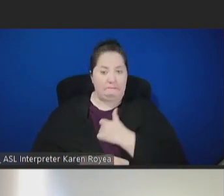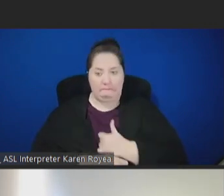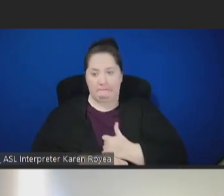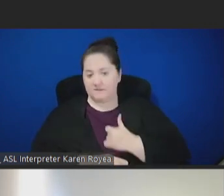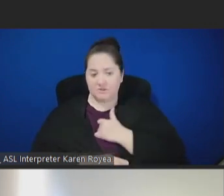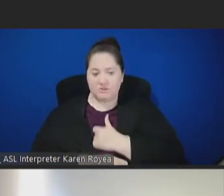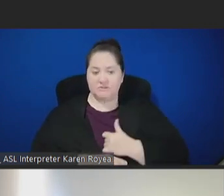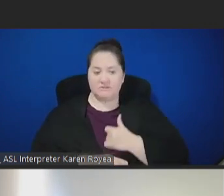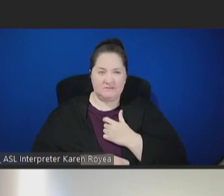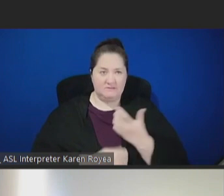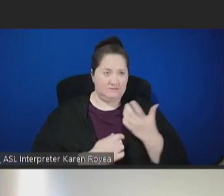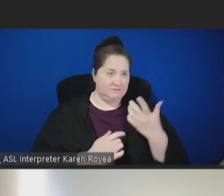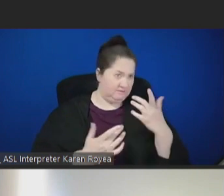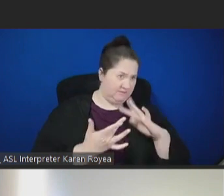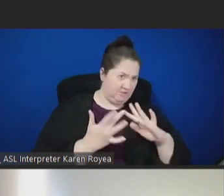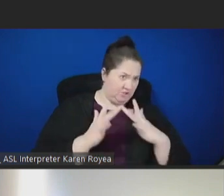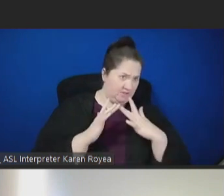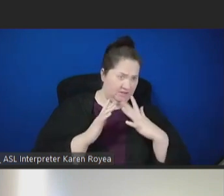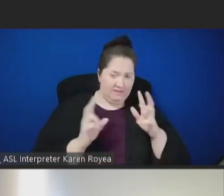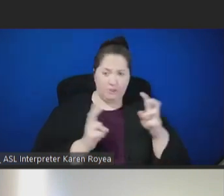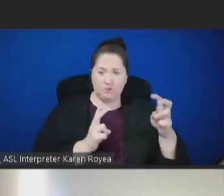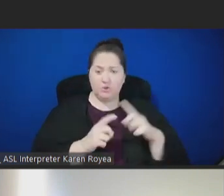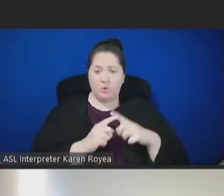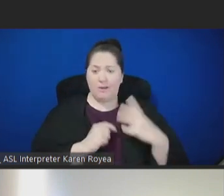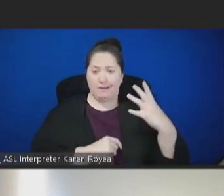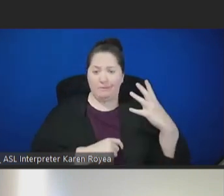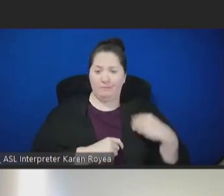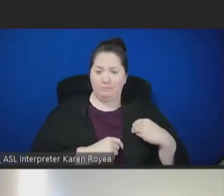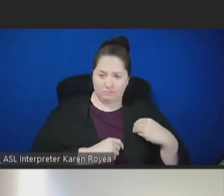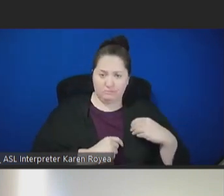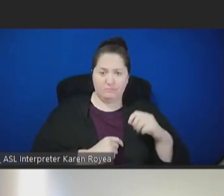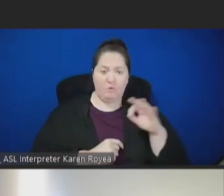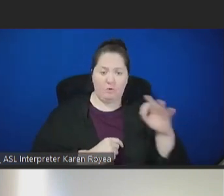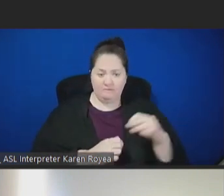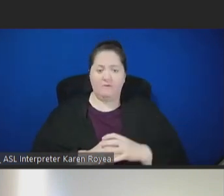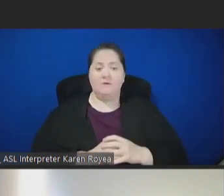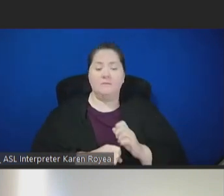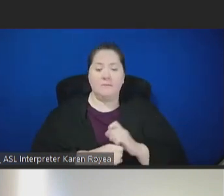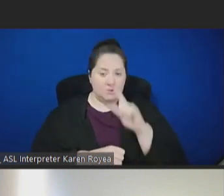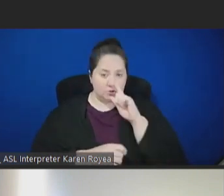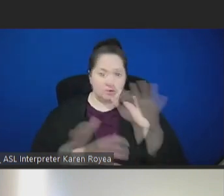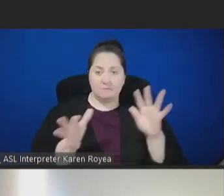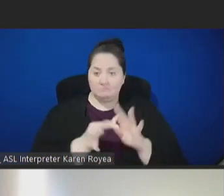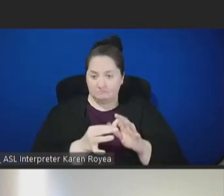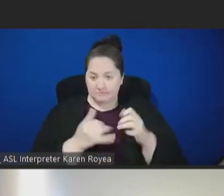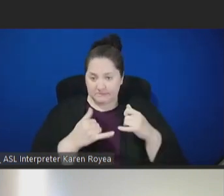bandwidth issues. So, I'm going to keep my video off to make sure I have connectivity. Thank you